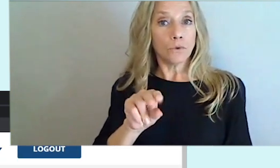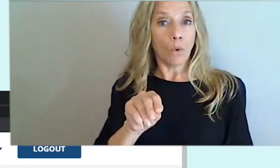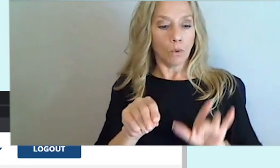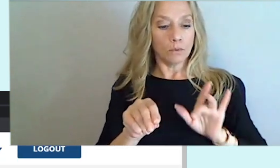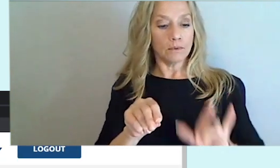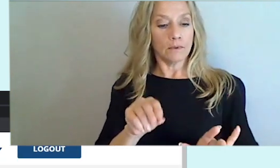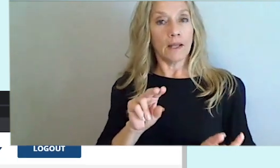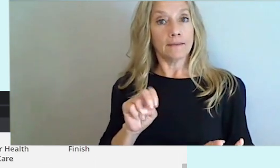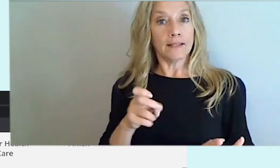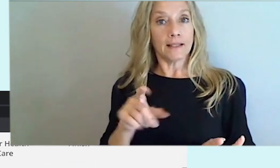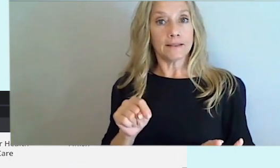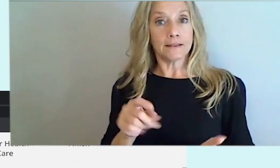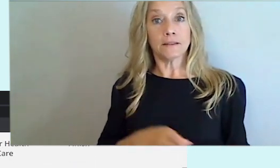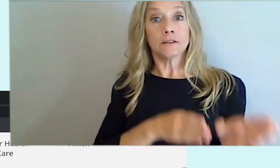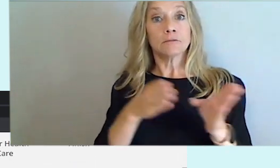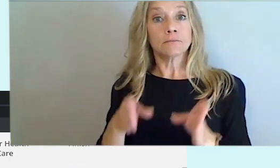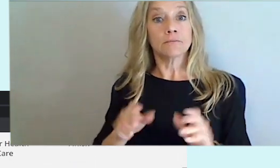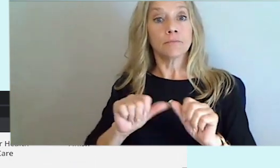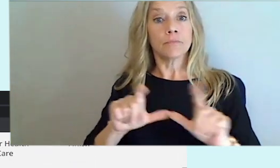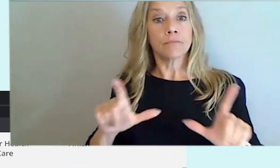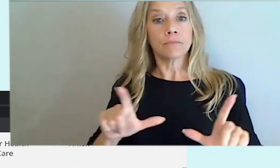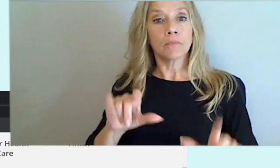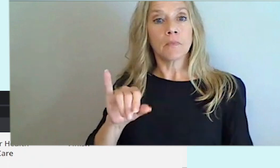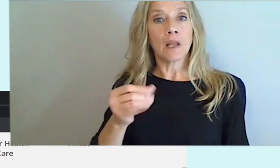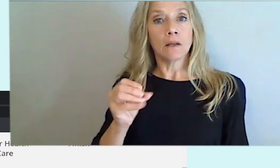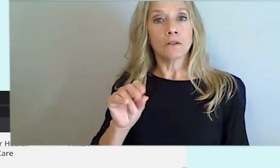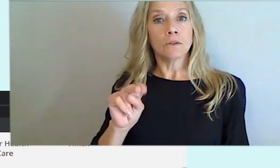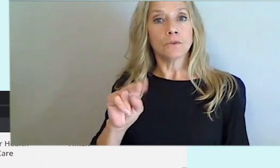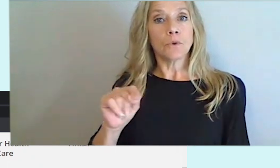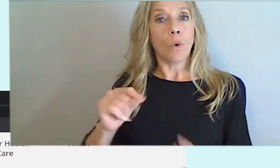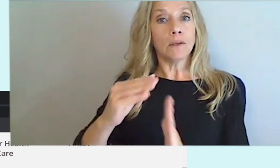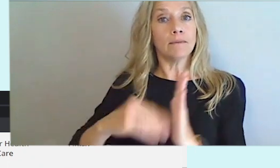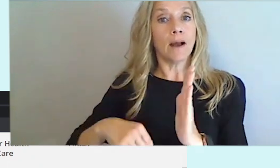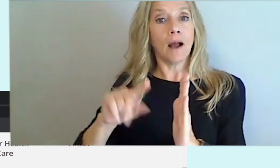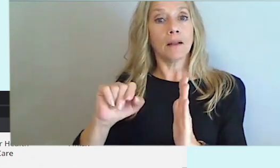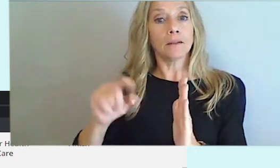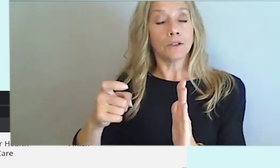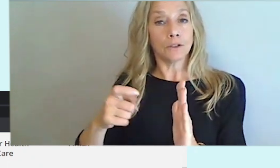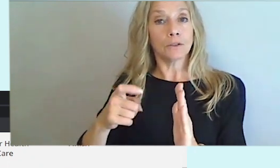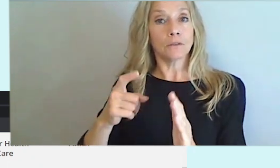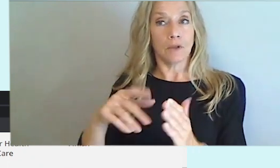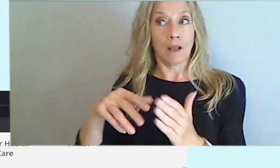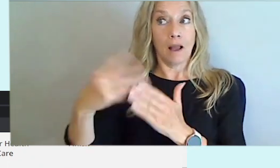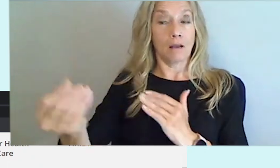On the joint filer outside the household page, you must review any information on file,